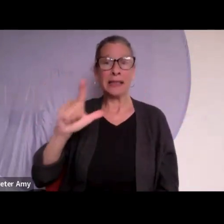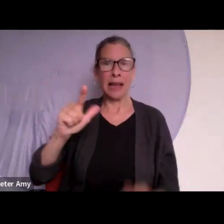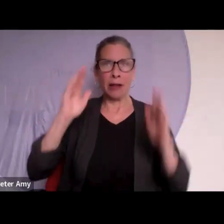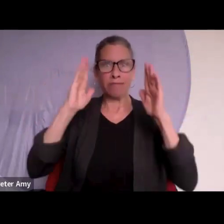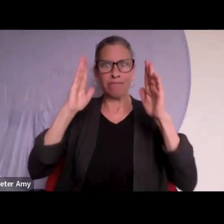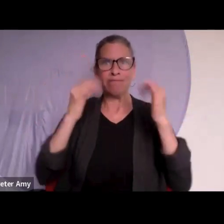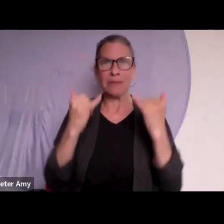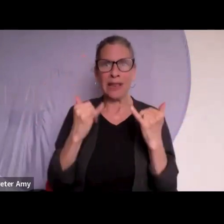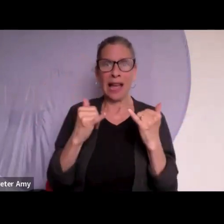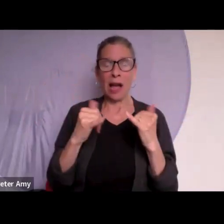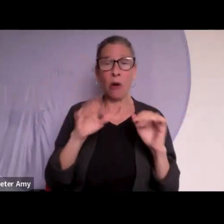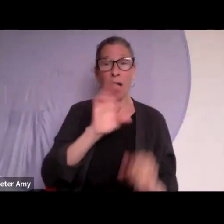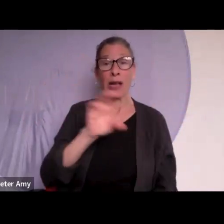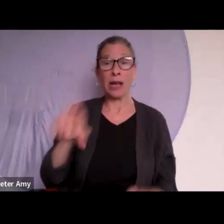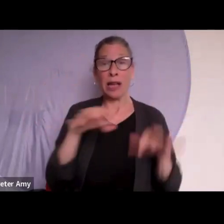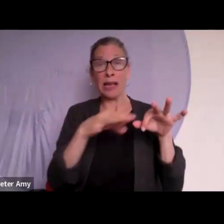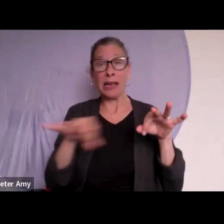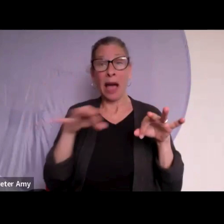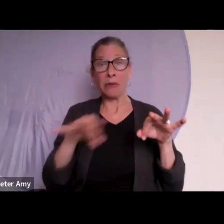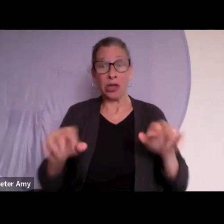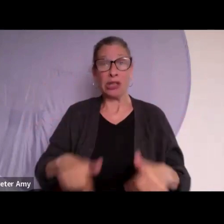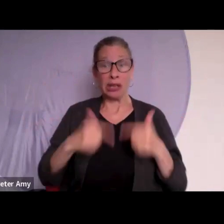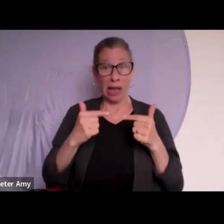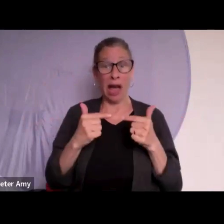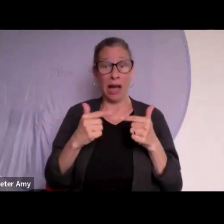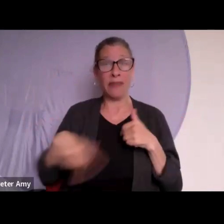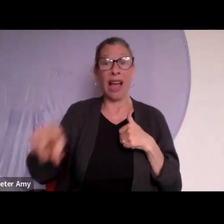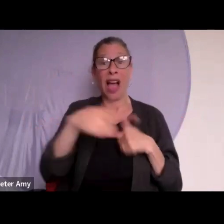Captions, live captions, as some of you can use for this